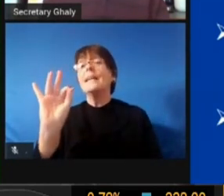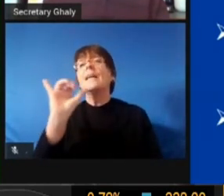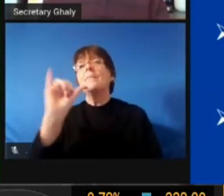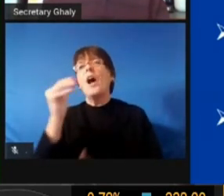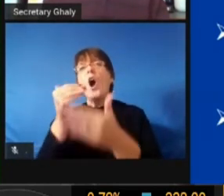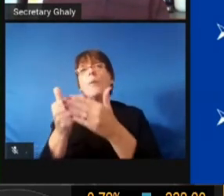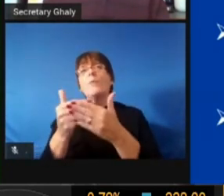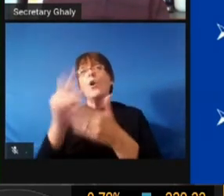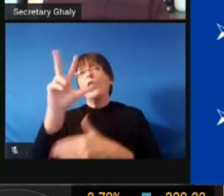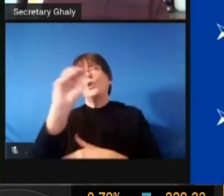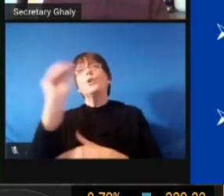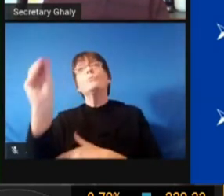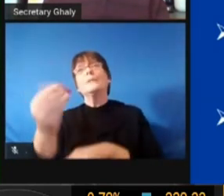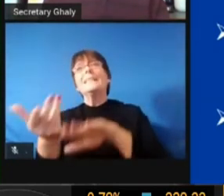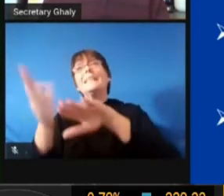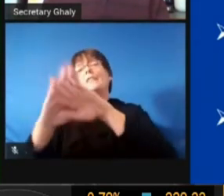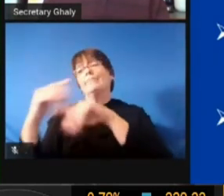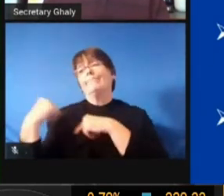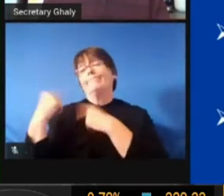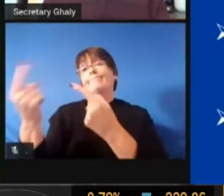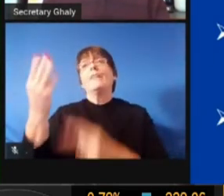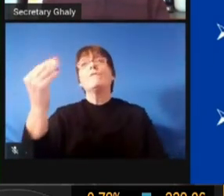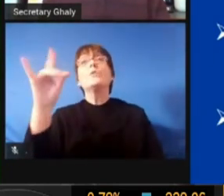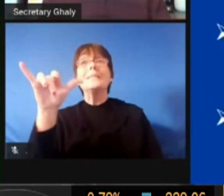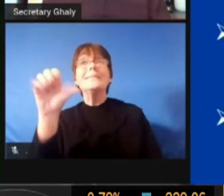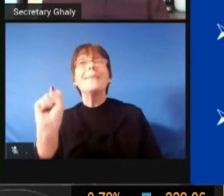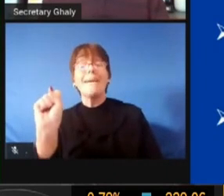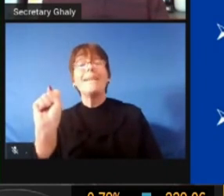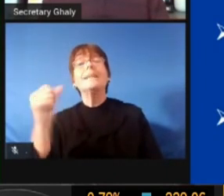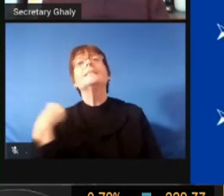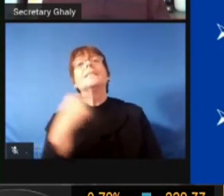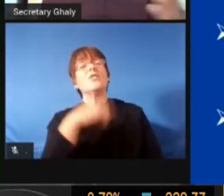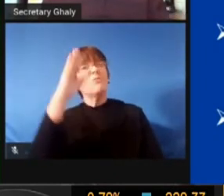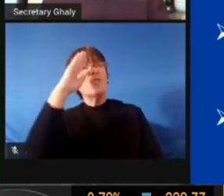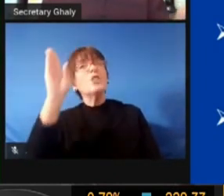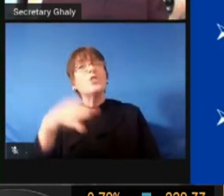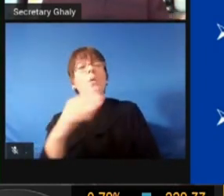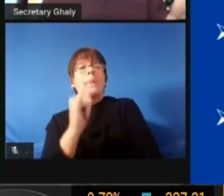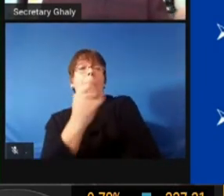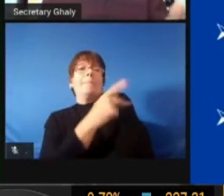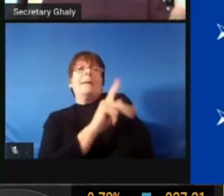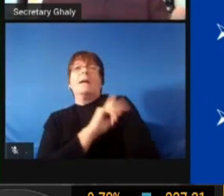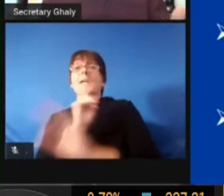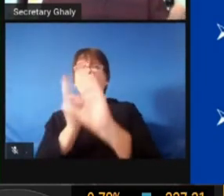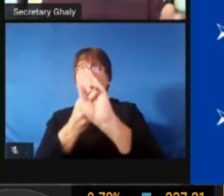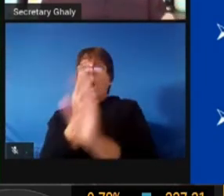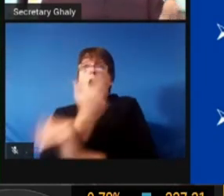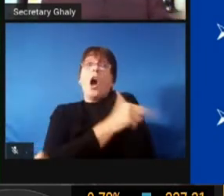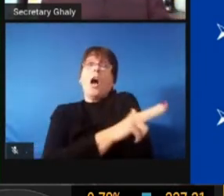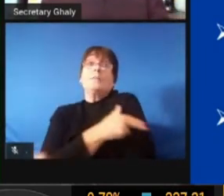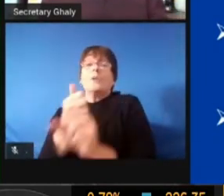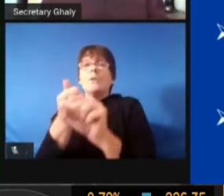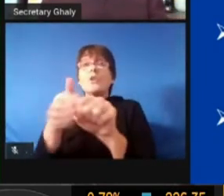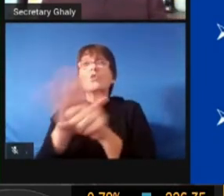ANOTHER TWO TO THREE WEEKS. SIMILARLY, WE KNOW THE ICU HOSPITALIZATIONS HAVE INCREASED, CURRENTLY AT 859. IT IS A 30% INCREASE OVER THE